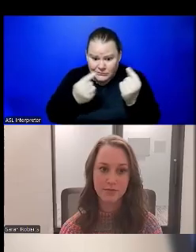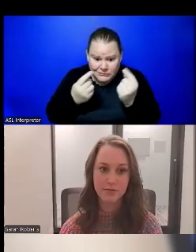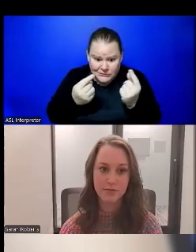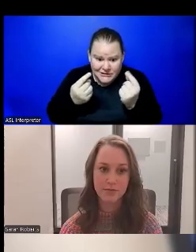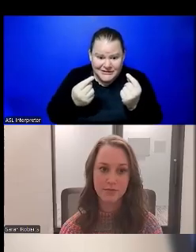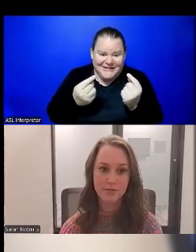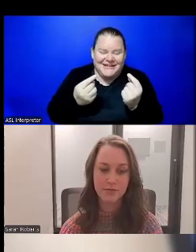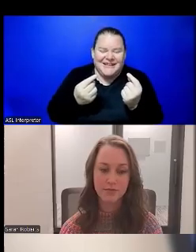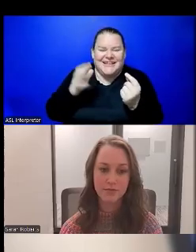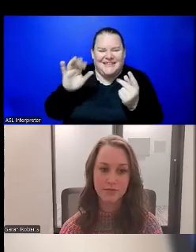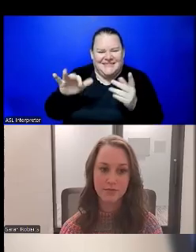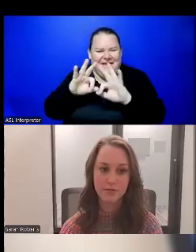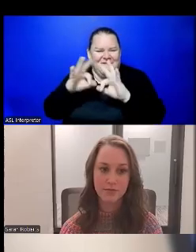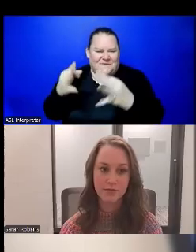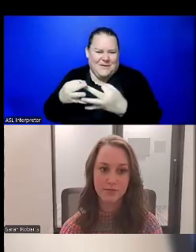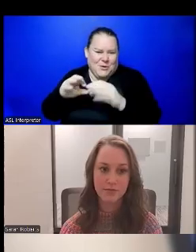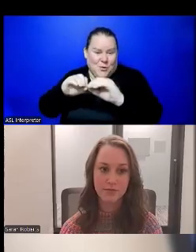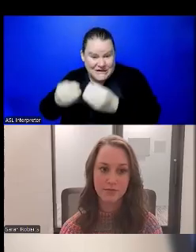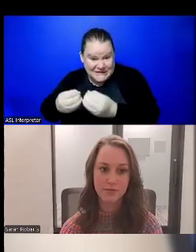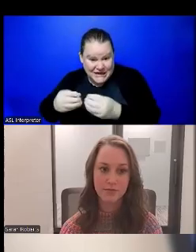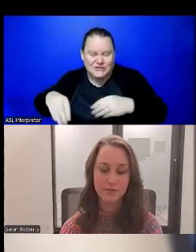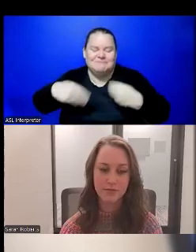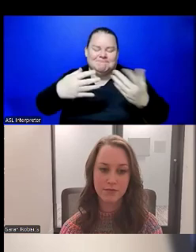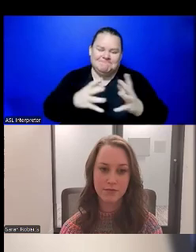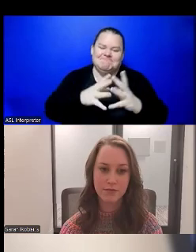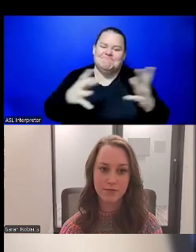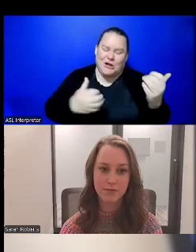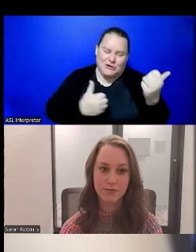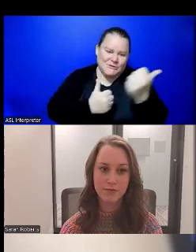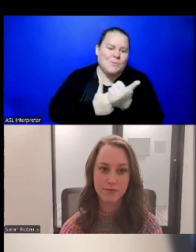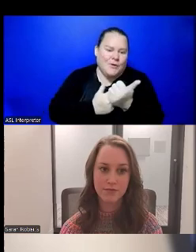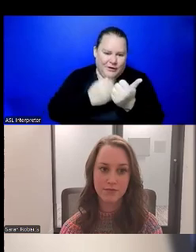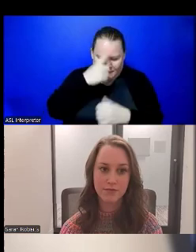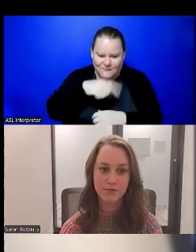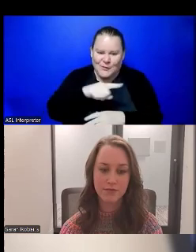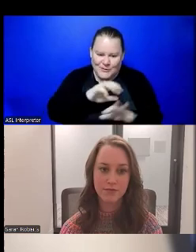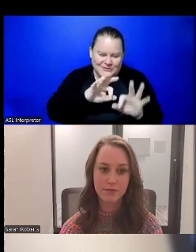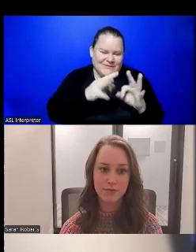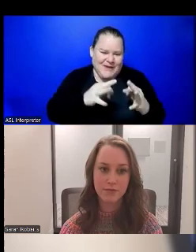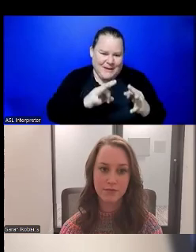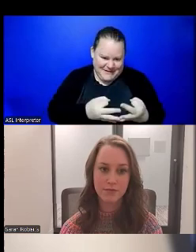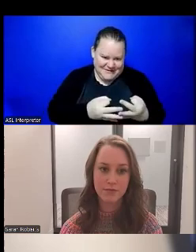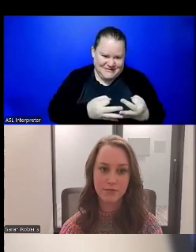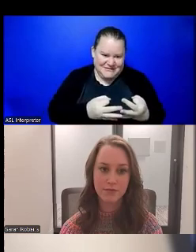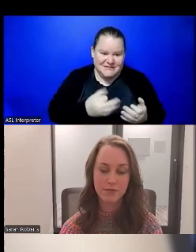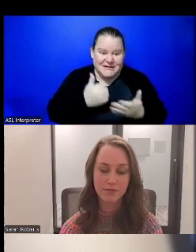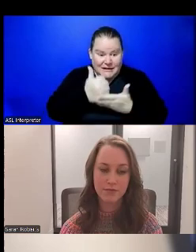The family organization provides a lot of support for these families and helping make sure that they get to their doctor